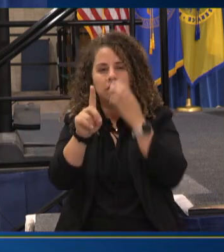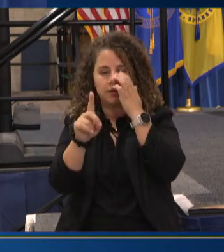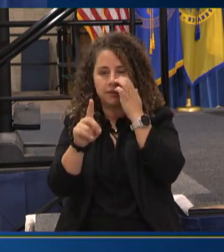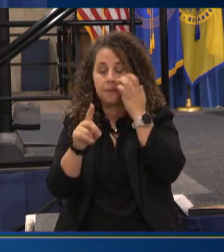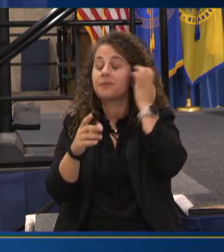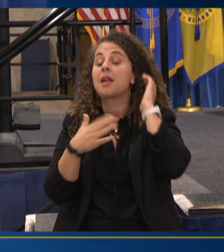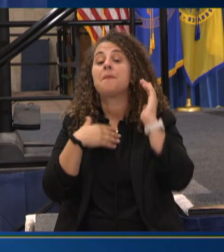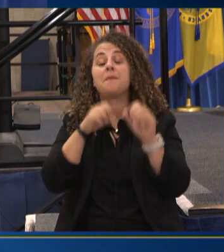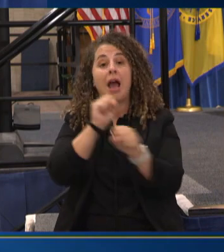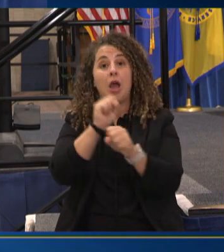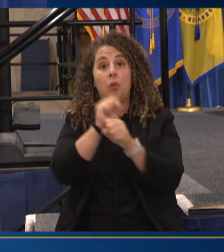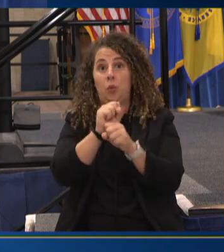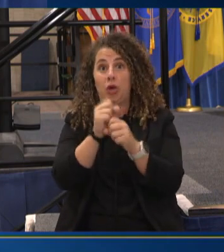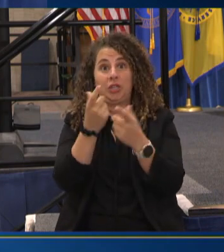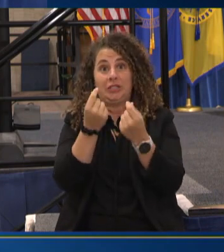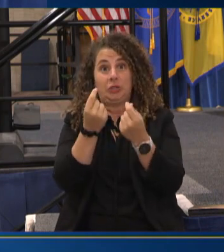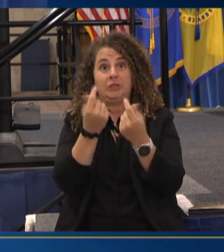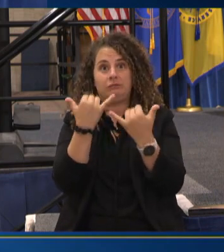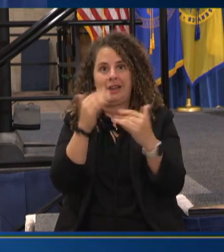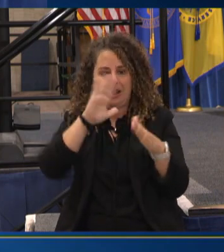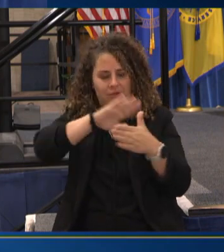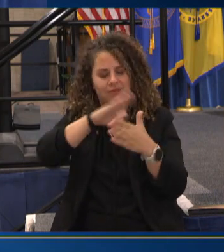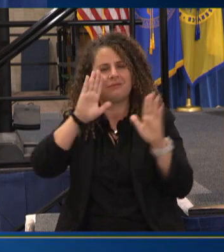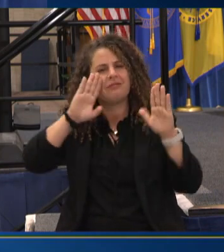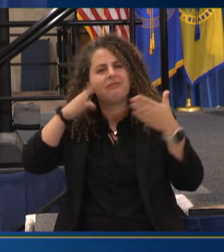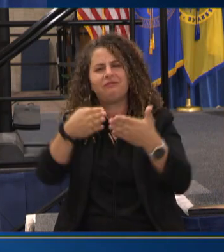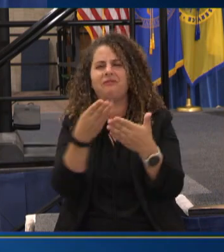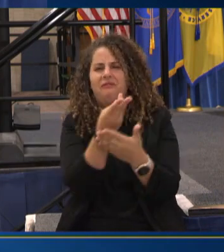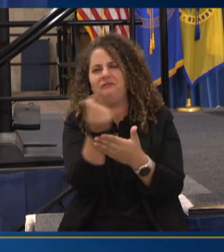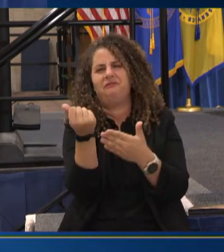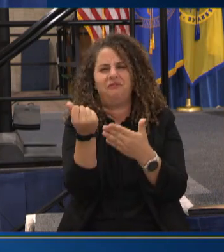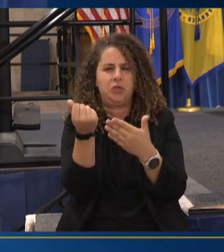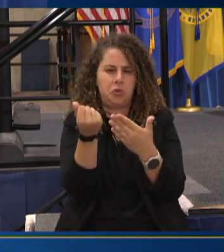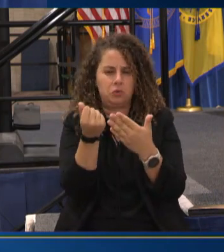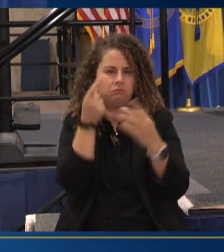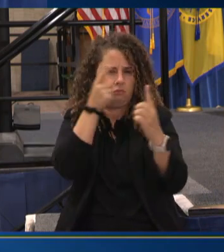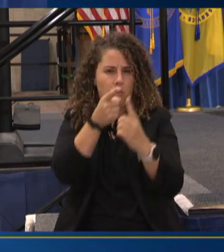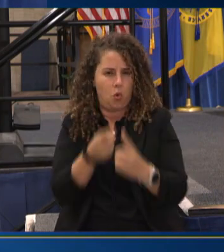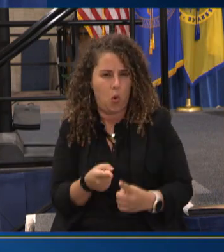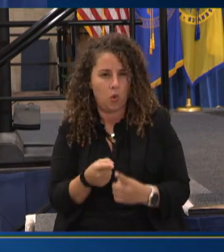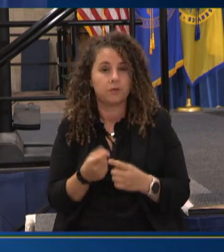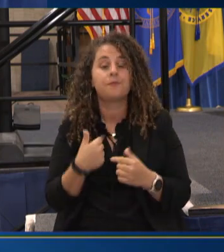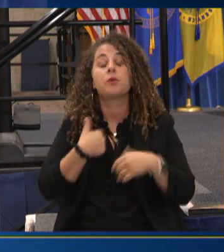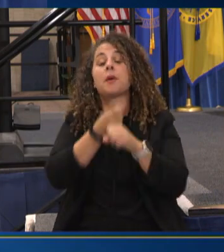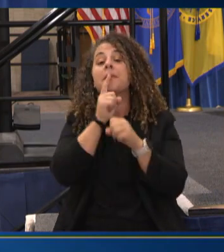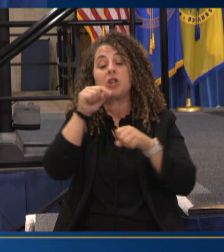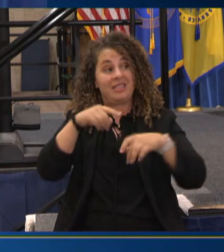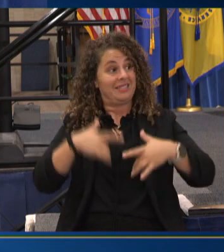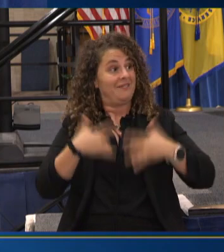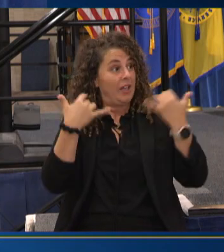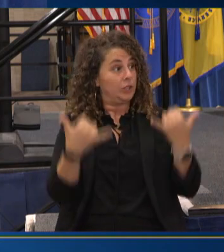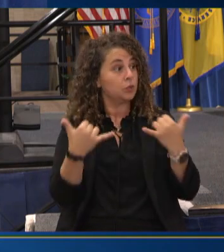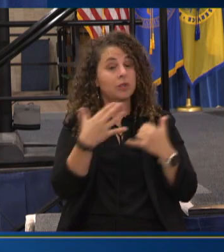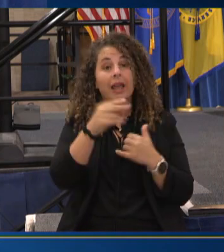my office is undertaking in partnership with others. And we want to make sure that this event, today and tomorrow, will surface